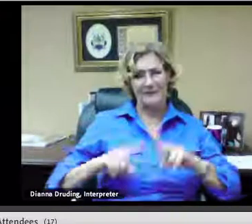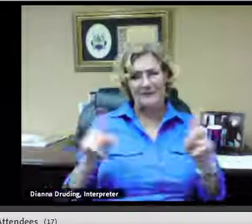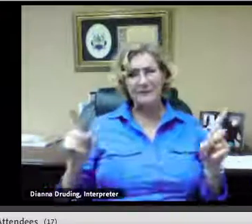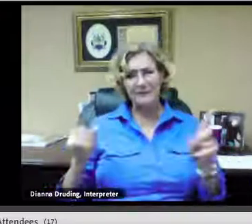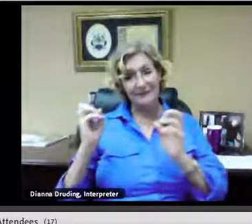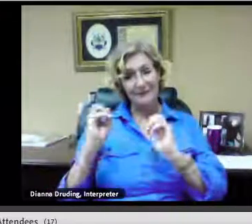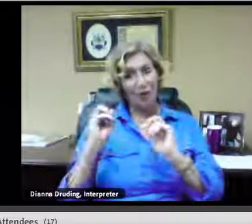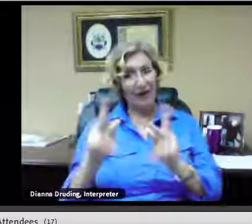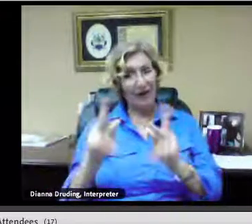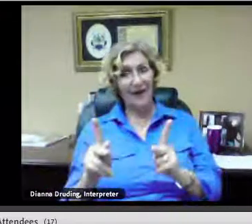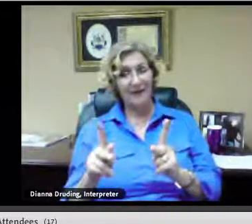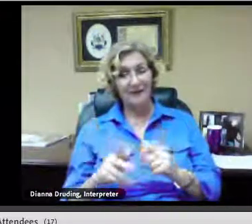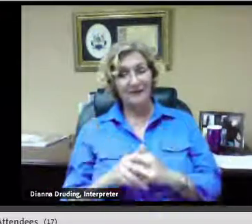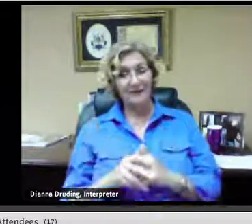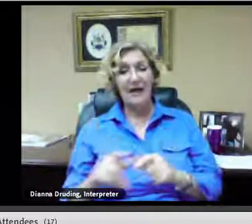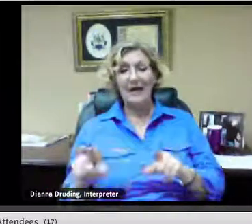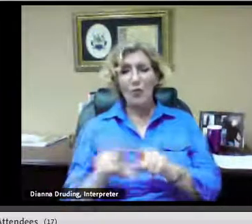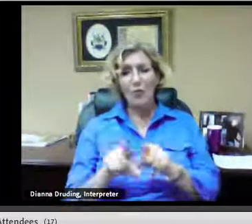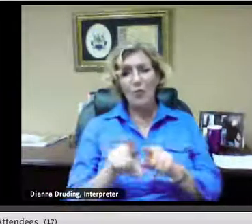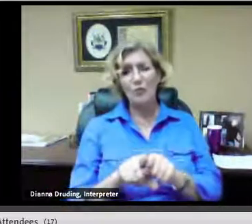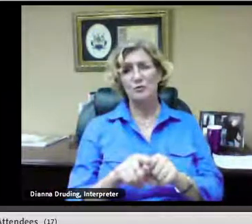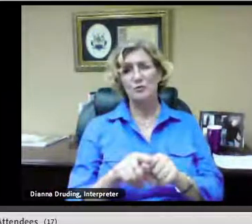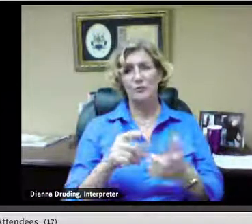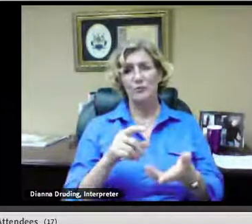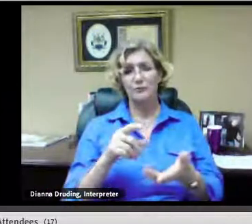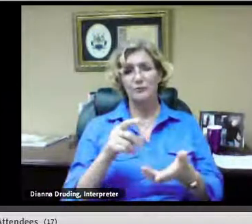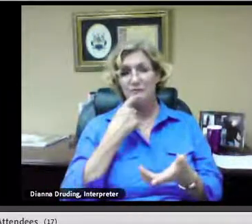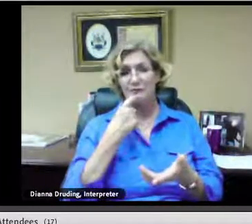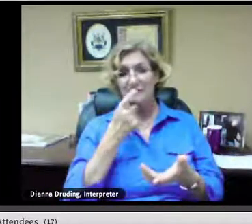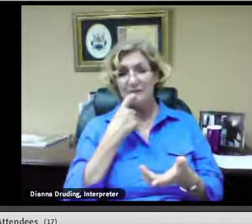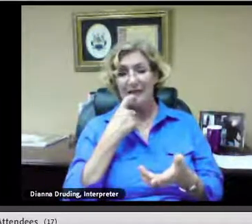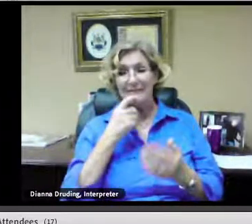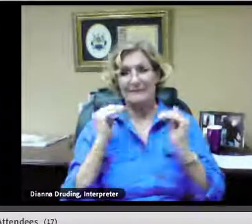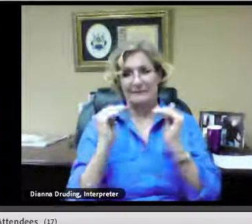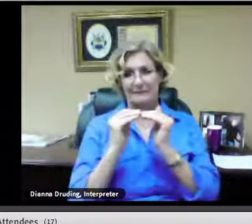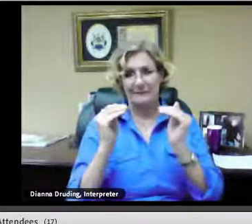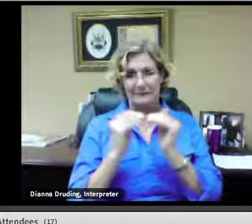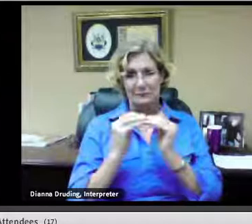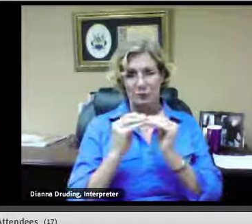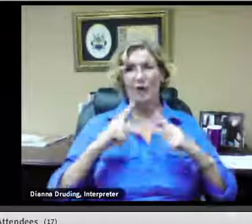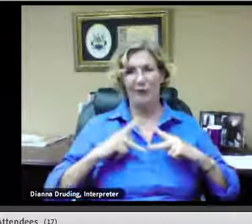and mental functional limitations. It doesn't matter what the disability is.